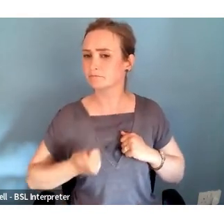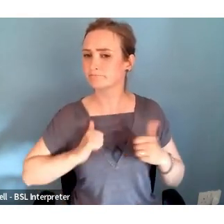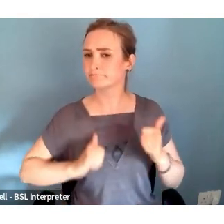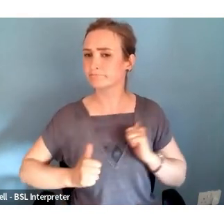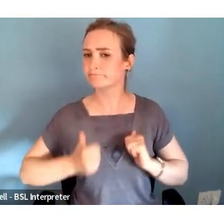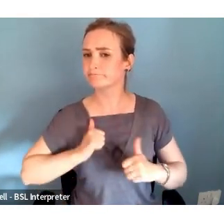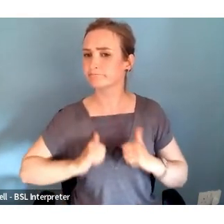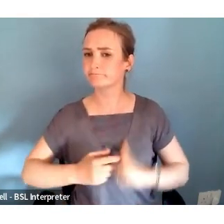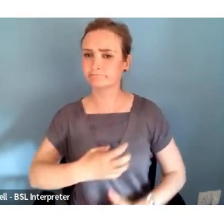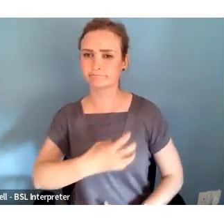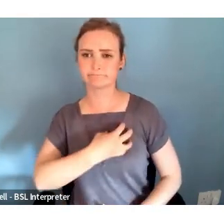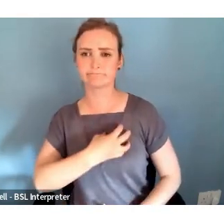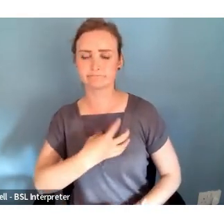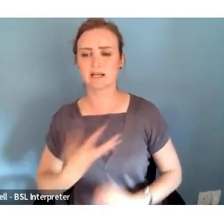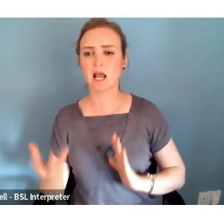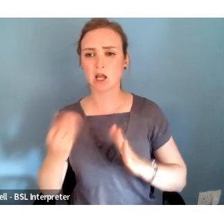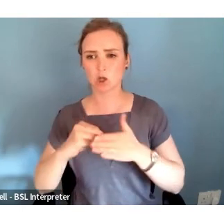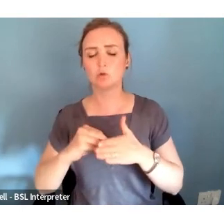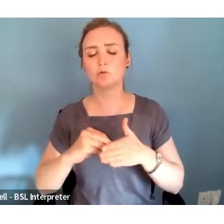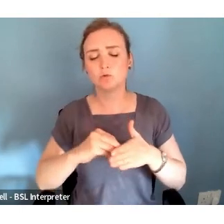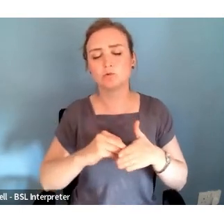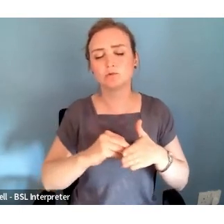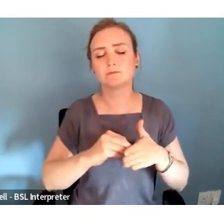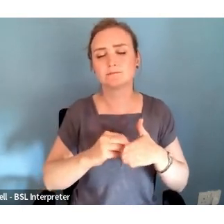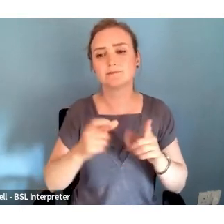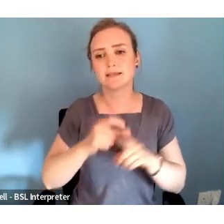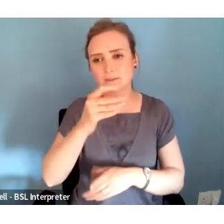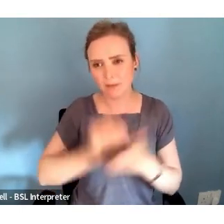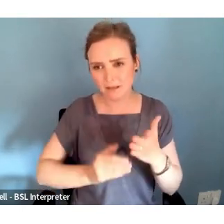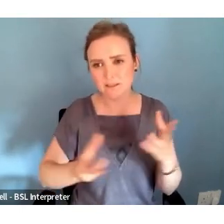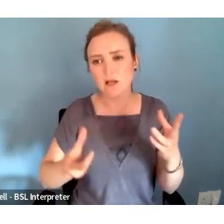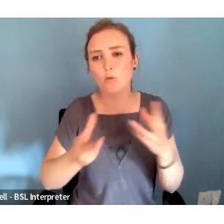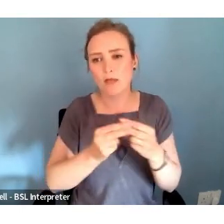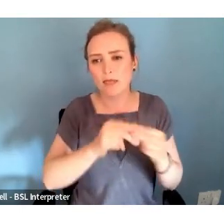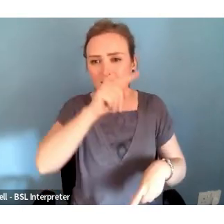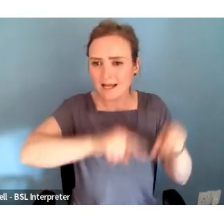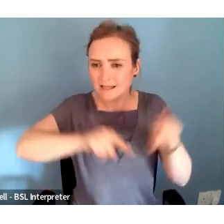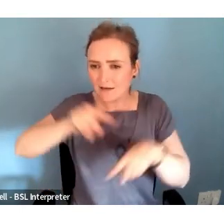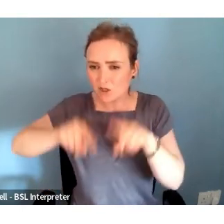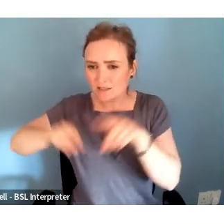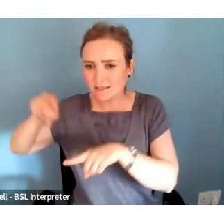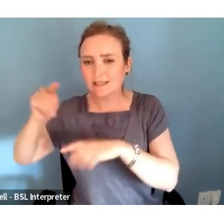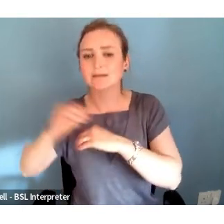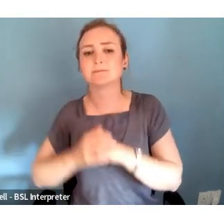we include disability in that conversation. It is definitely a good thing to have, a good framework